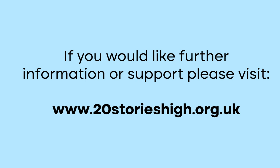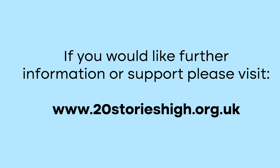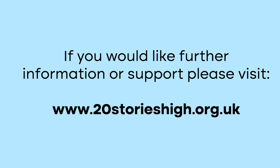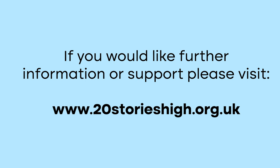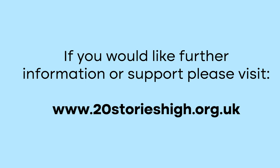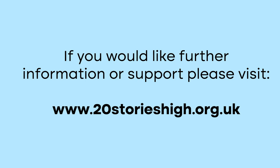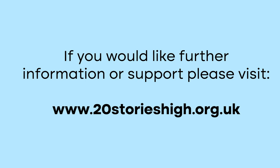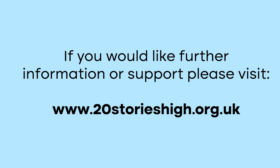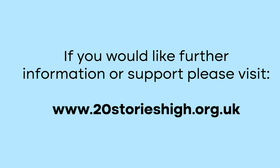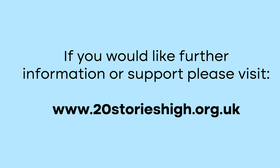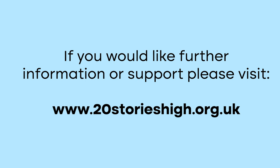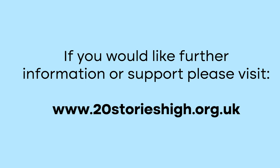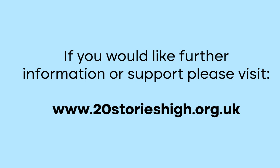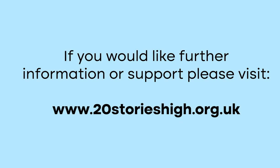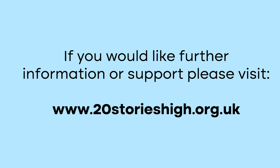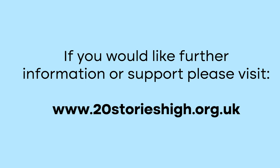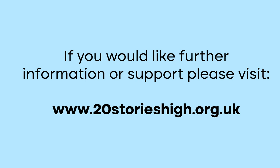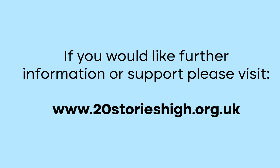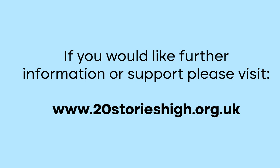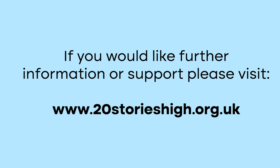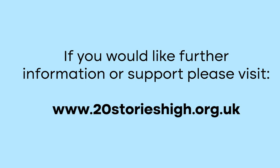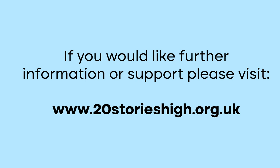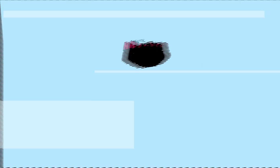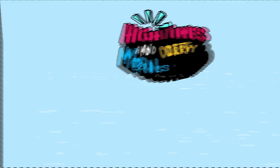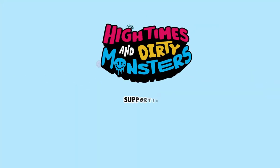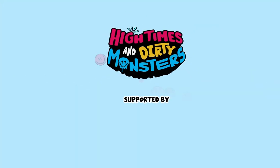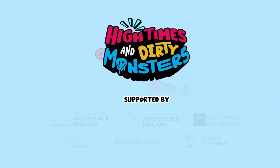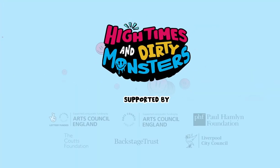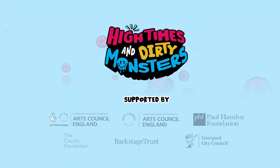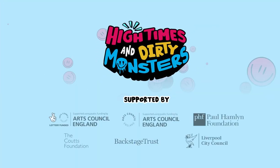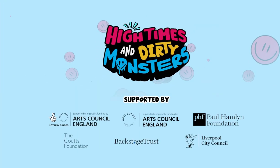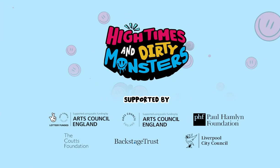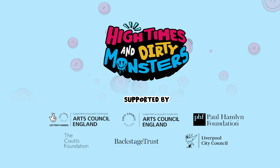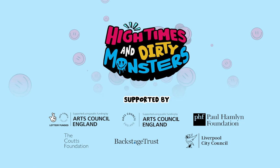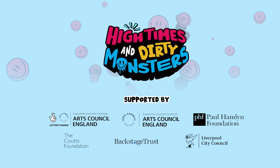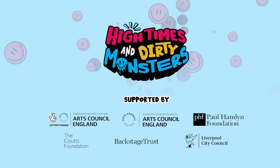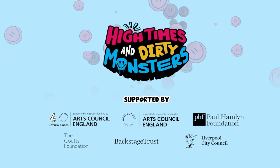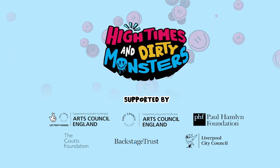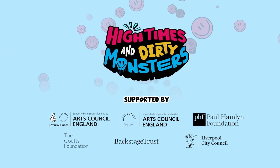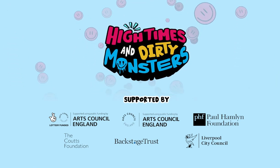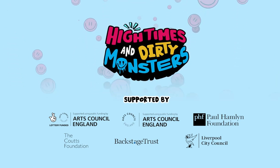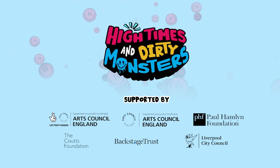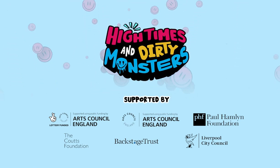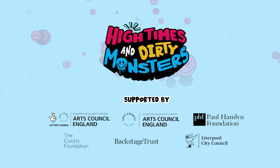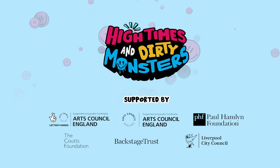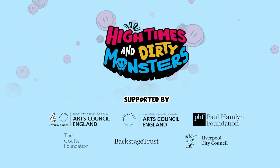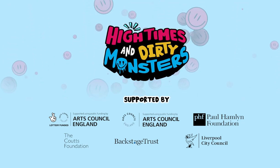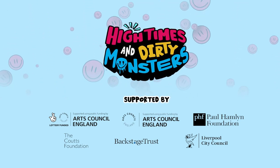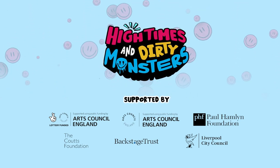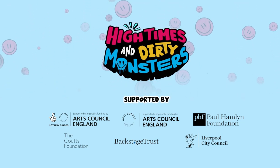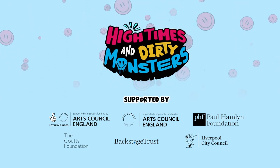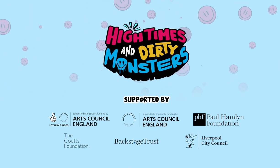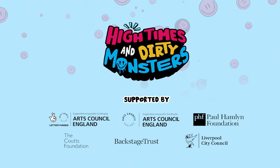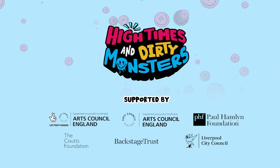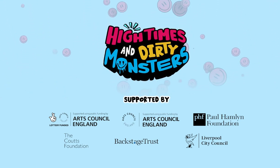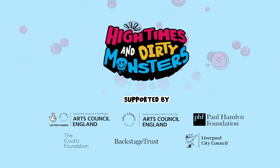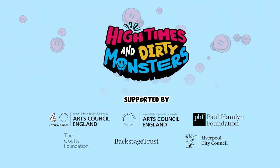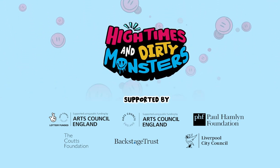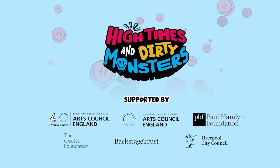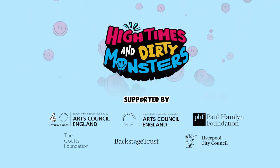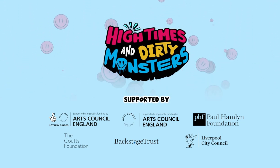England, Arts Council England Project Brand, Paul Hamlin Foundation, the Coutts